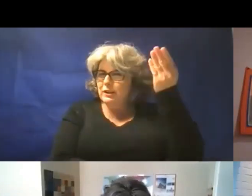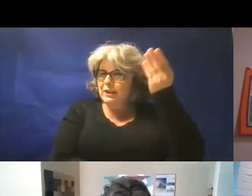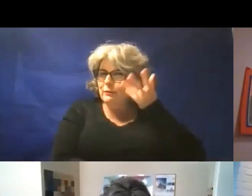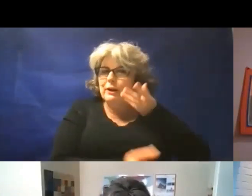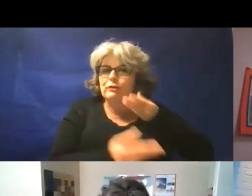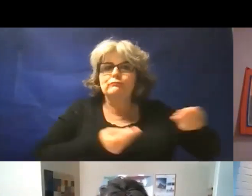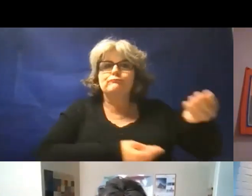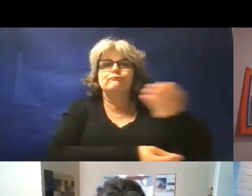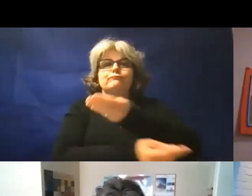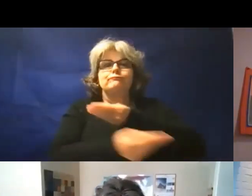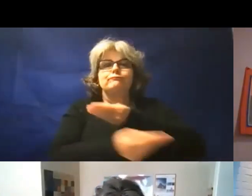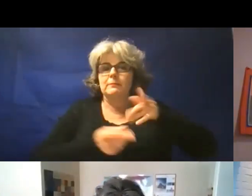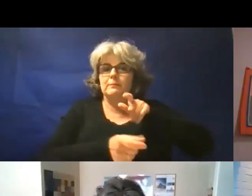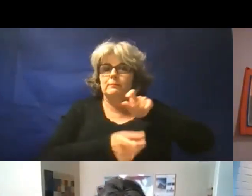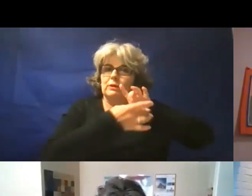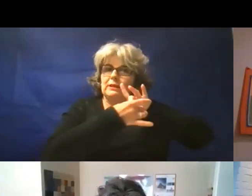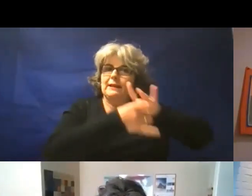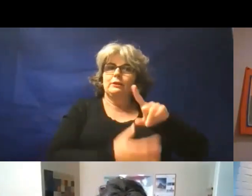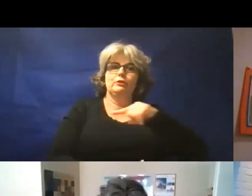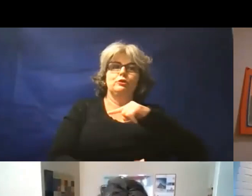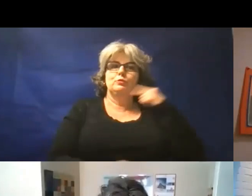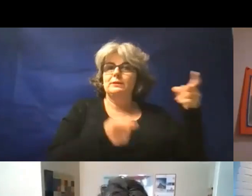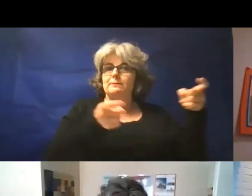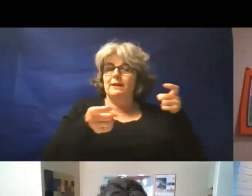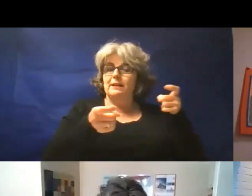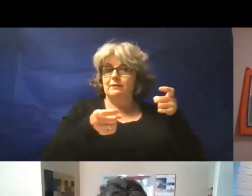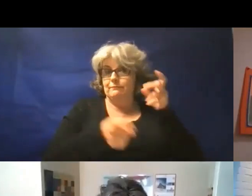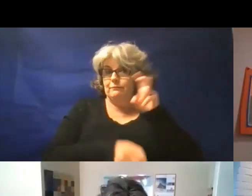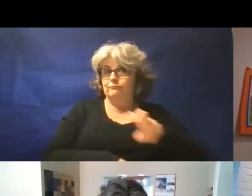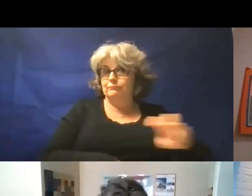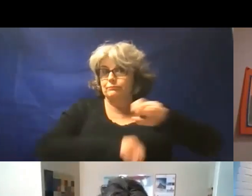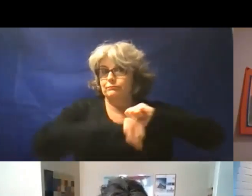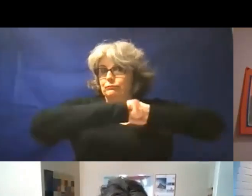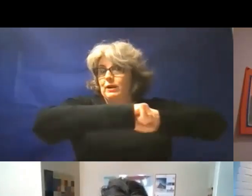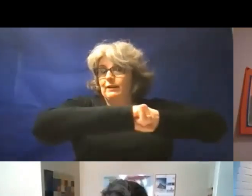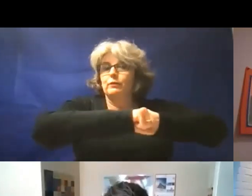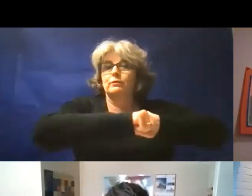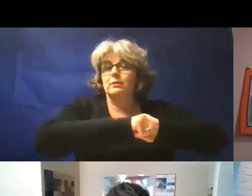it's specific to risk management for travel security uh so you may want to consider sort of